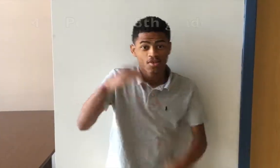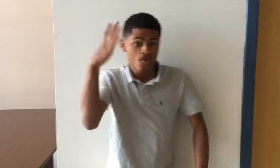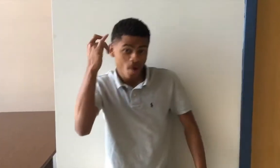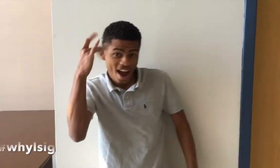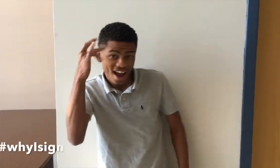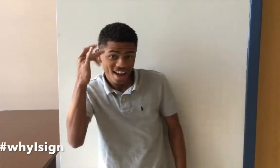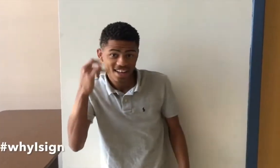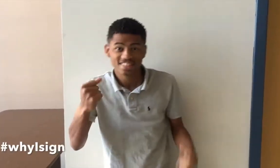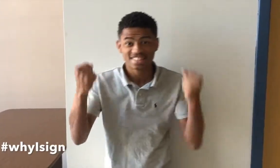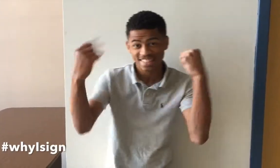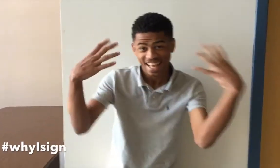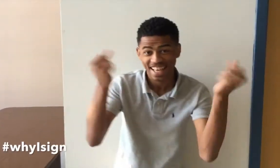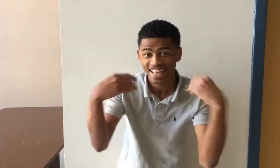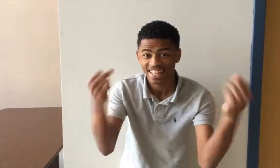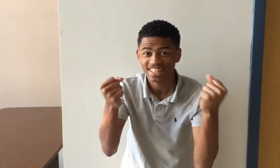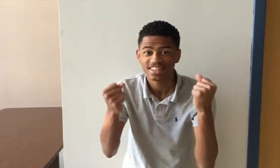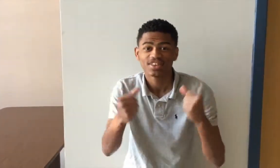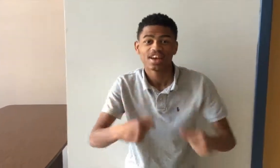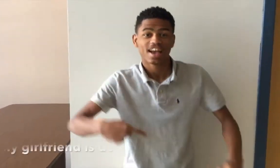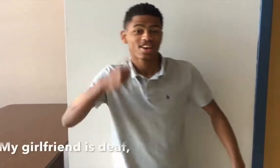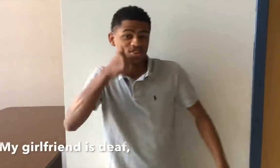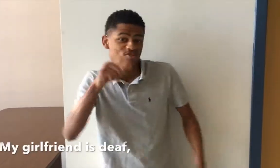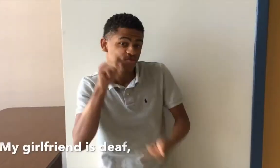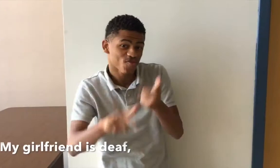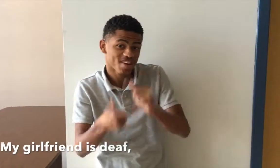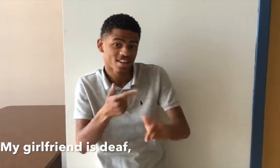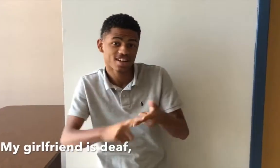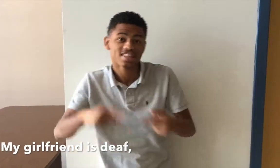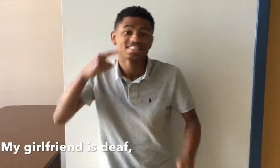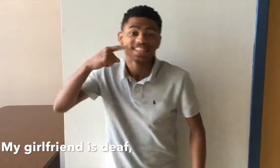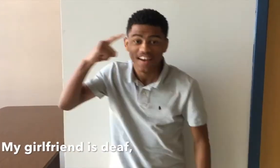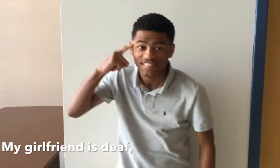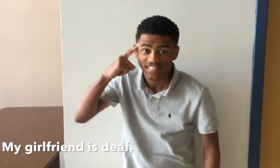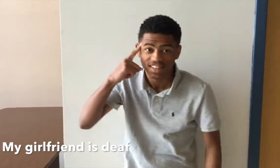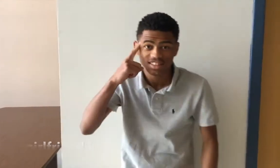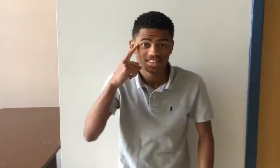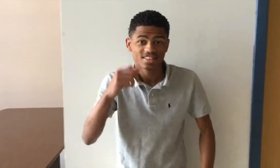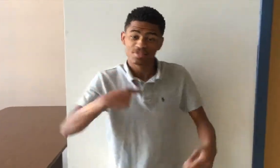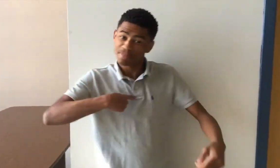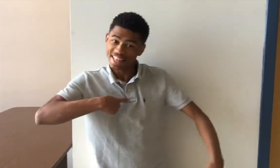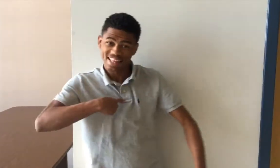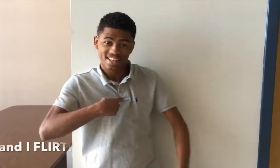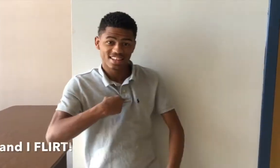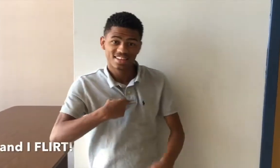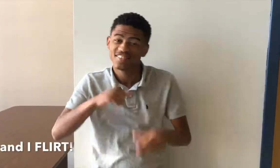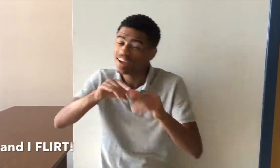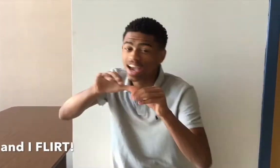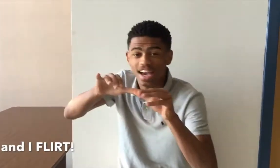Not only that, if I'm eating, I can sign at the same time. People who are hearing can't do that.